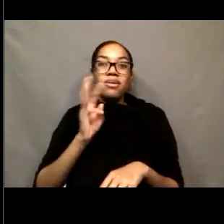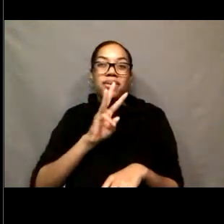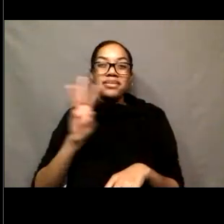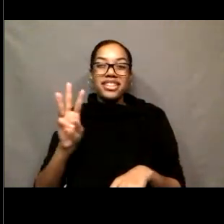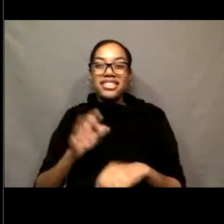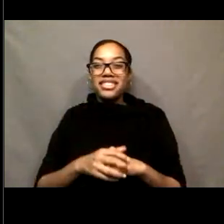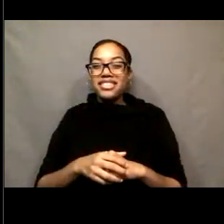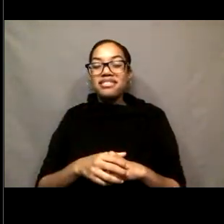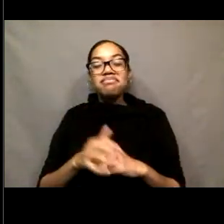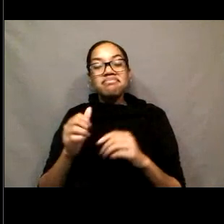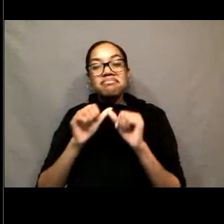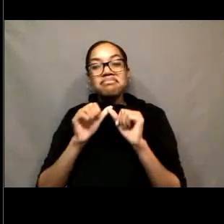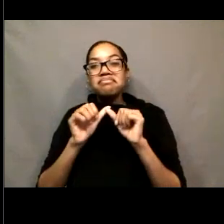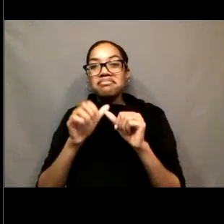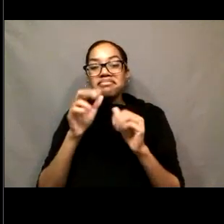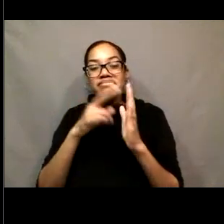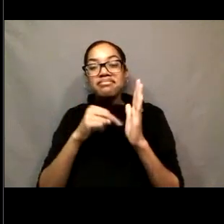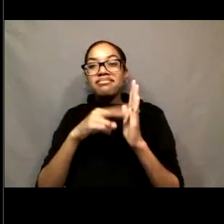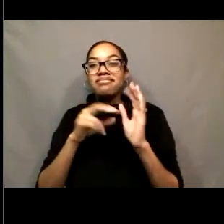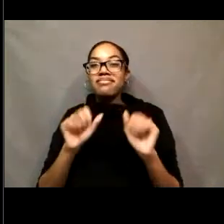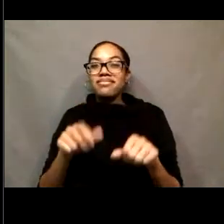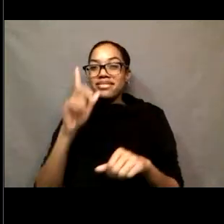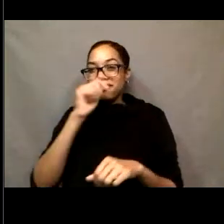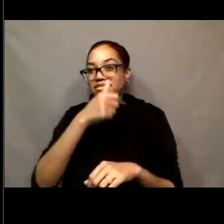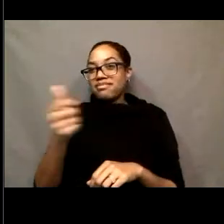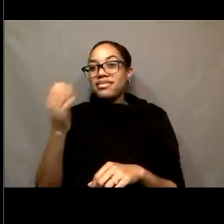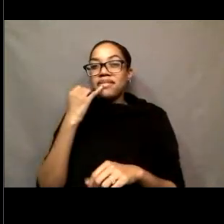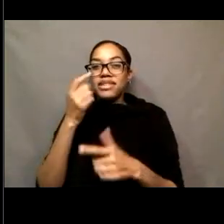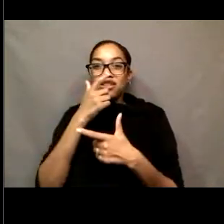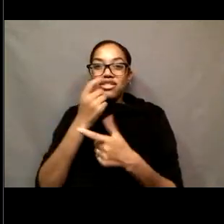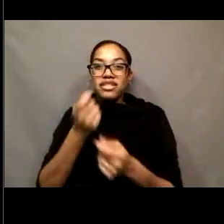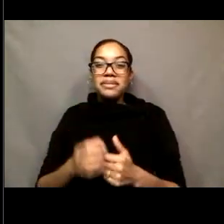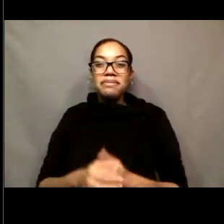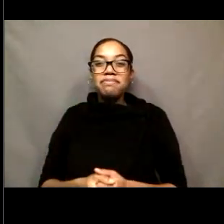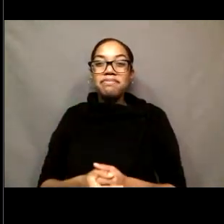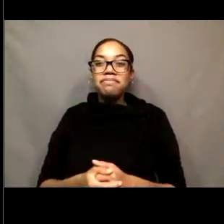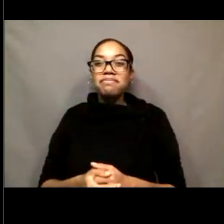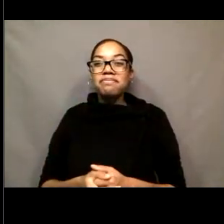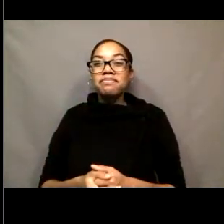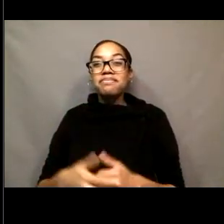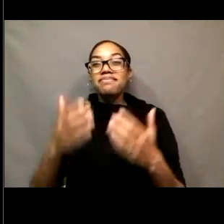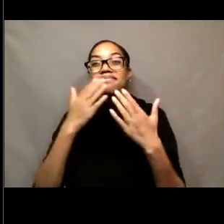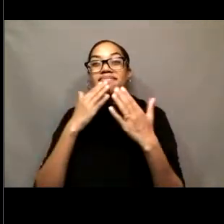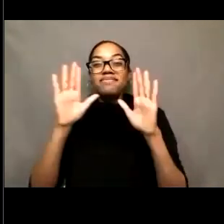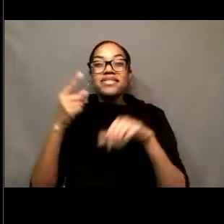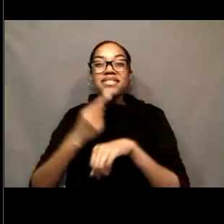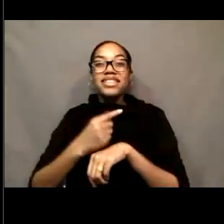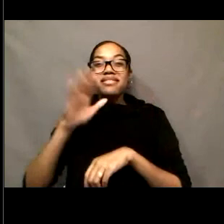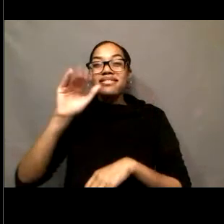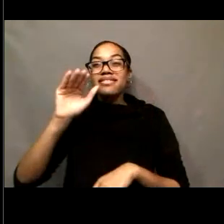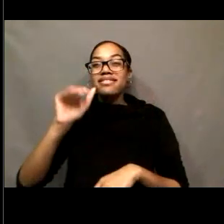so you can take a look there if you're interested and want to know more about abalone. Have a great night everybody.